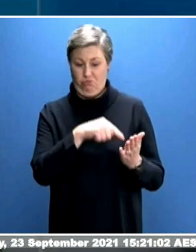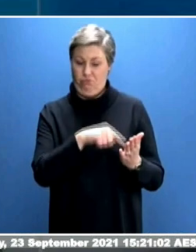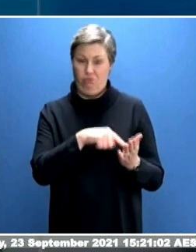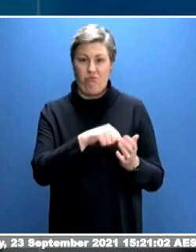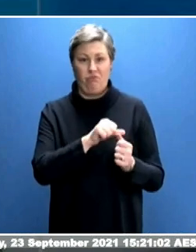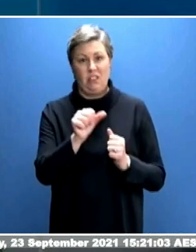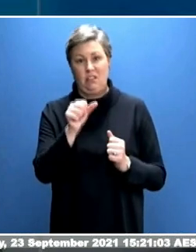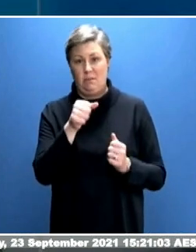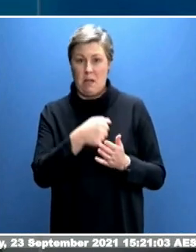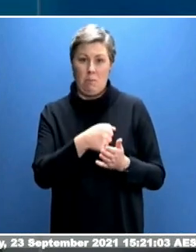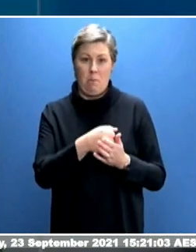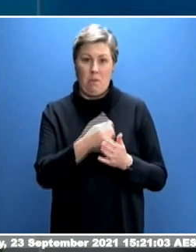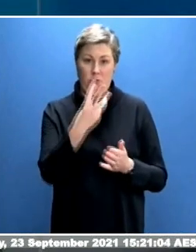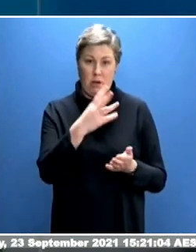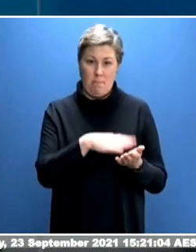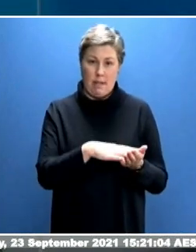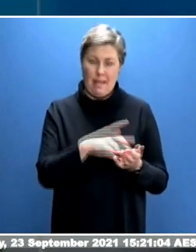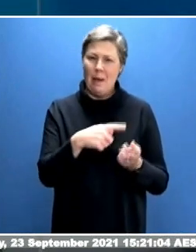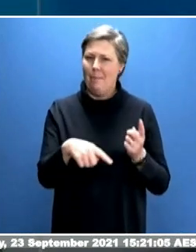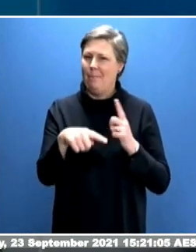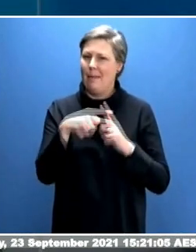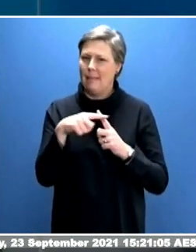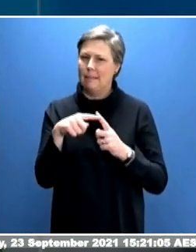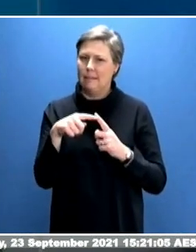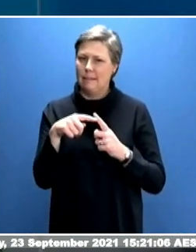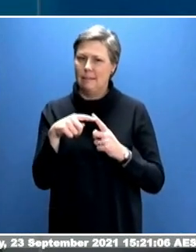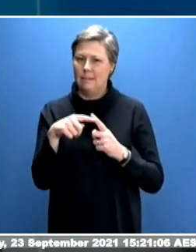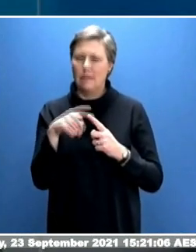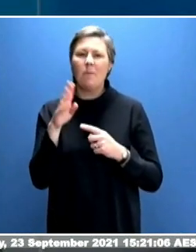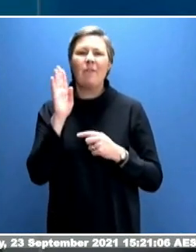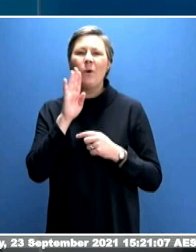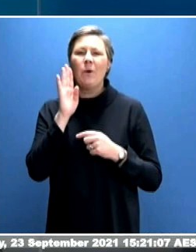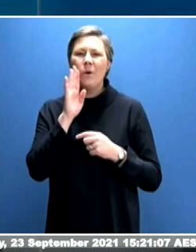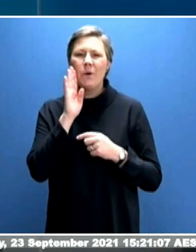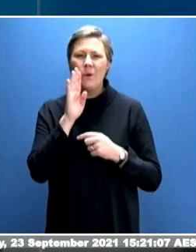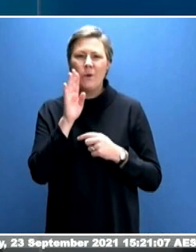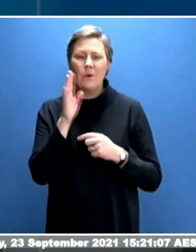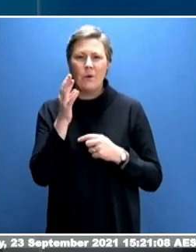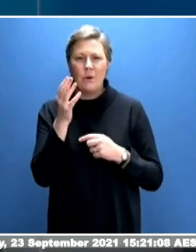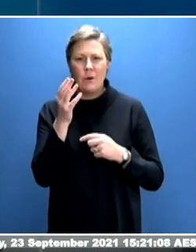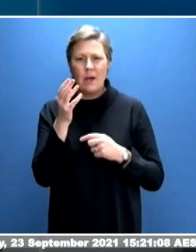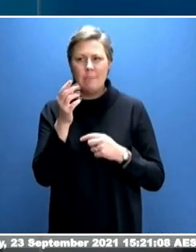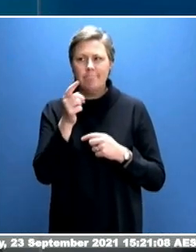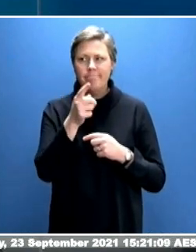It's also informed, I think --- well it was informed by the experience of the